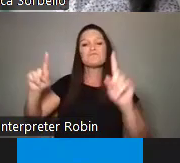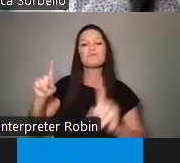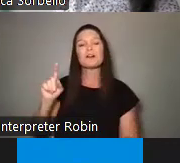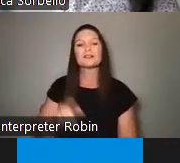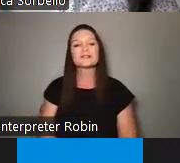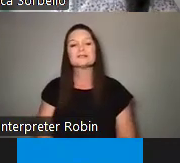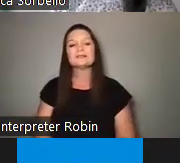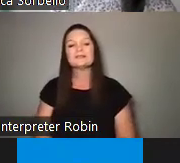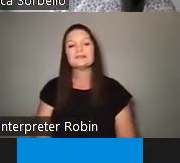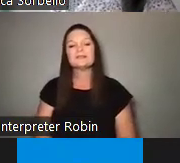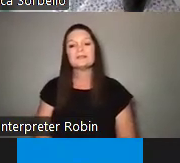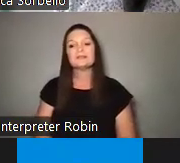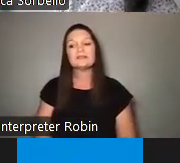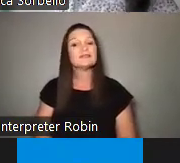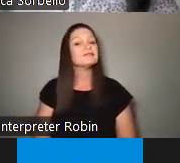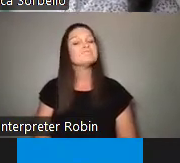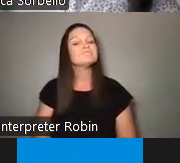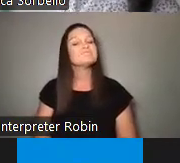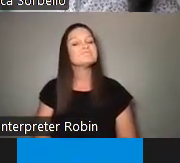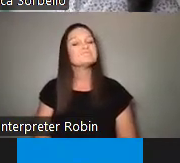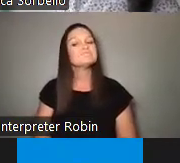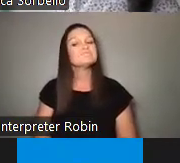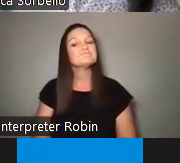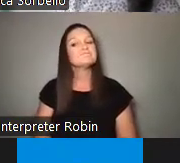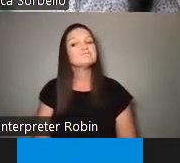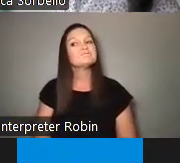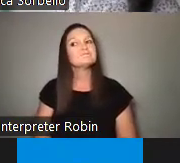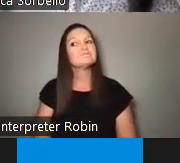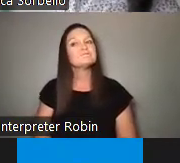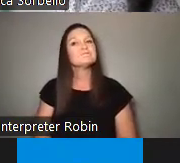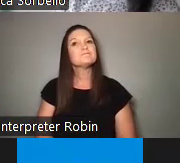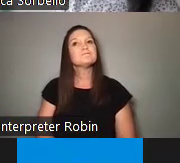. Okay. Laura this works, great. So, yeah. Just